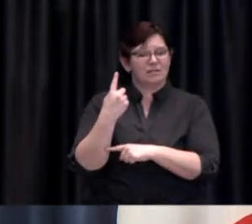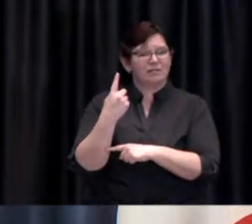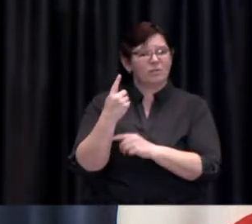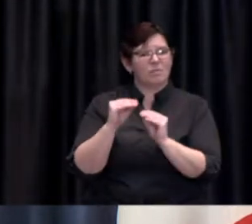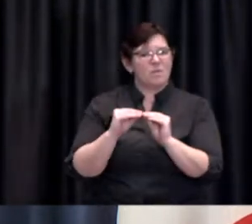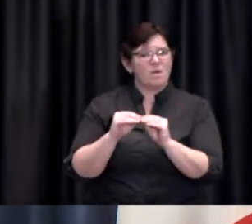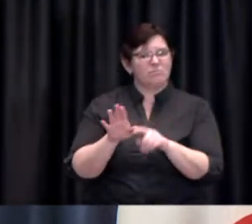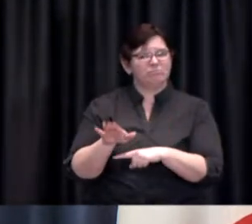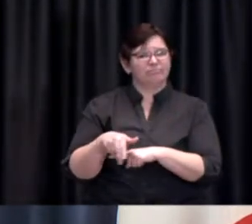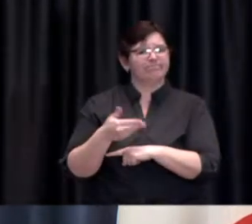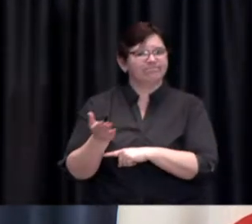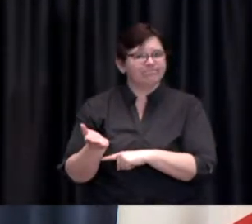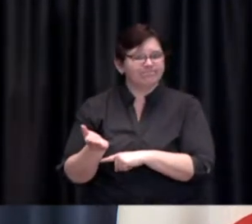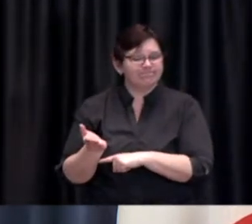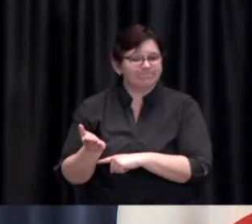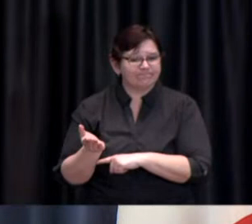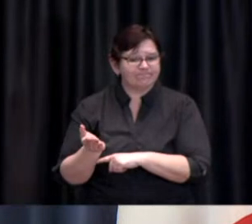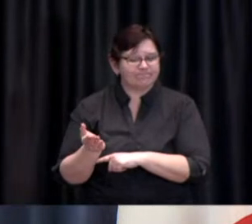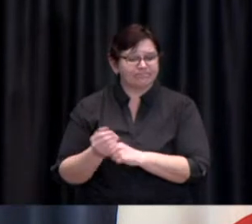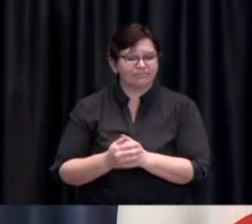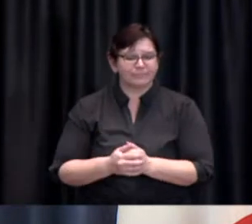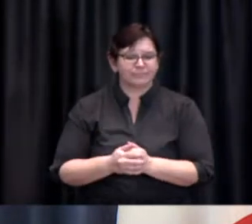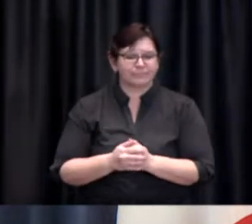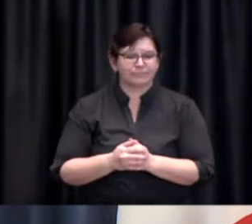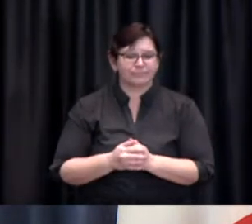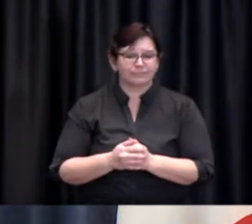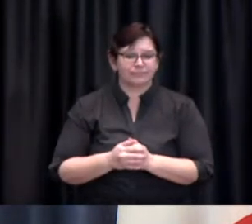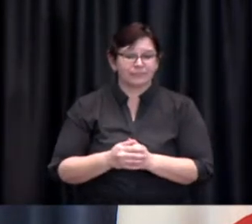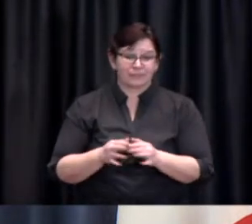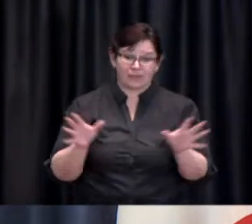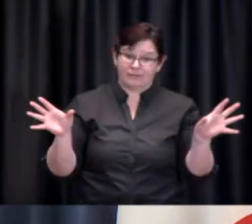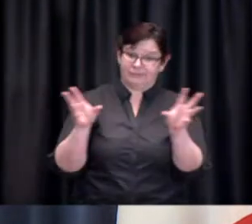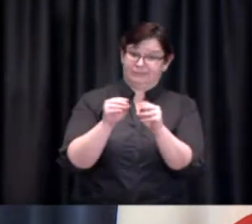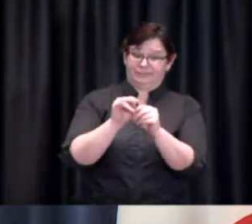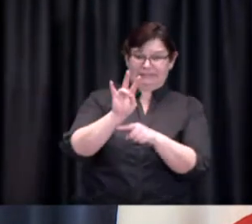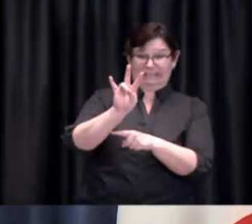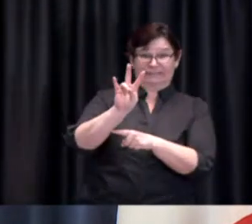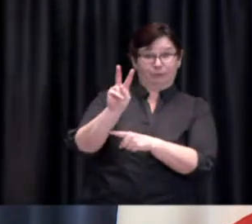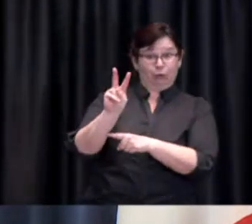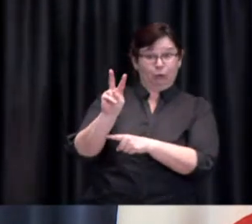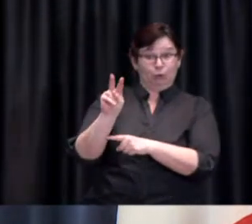There are 72 confirmed variant of concern cases in Toronto: